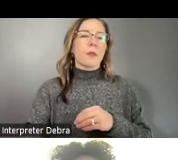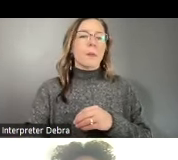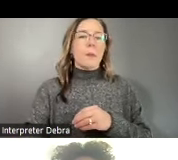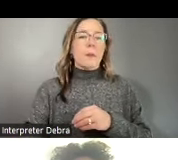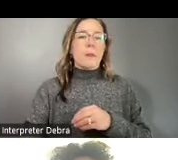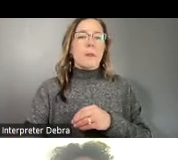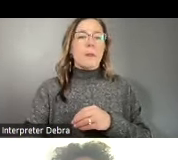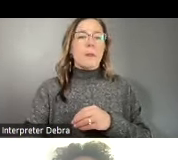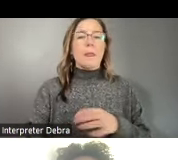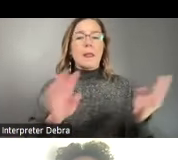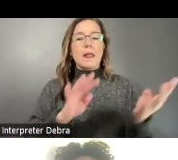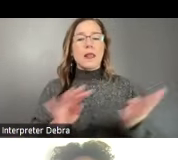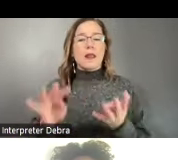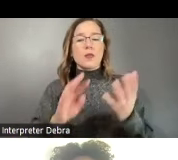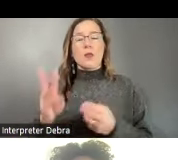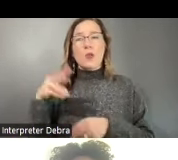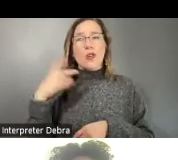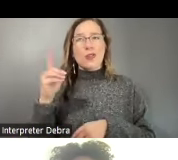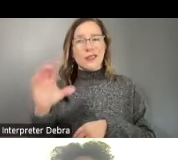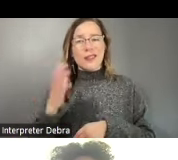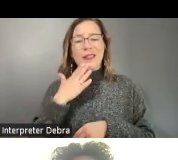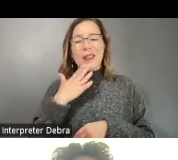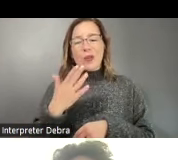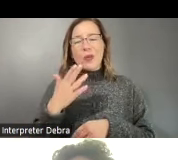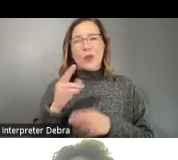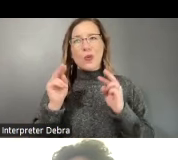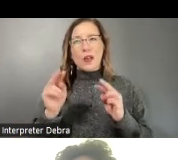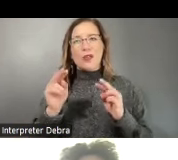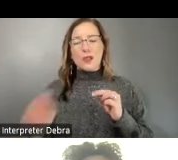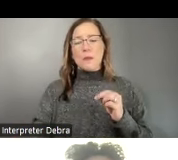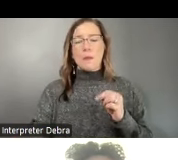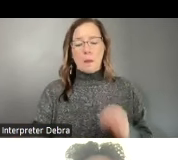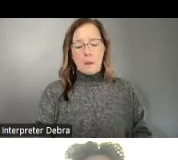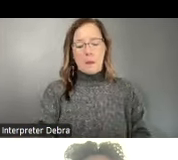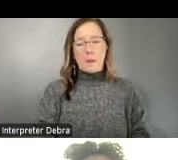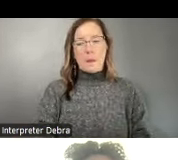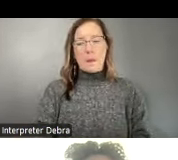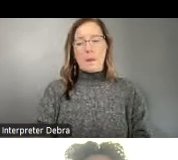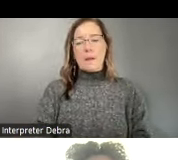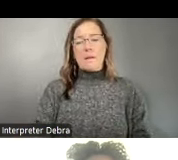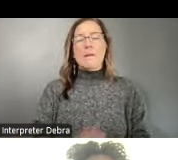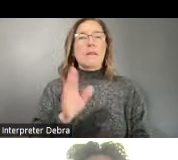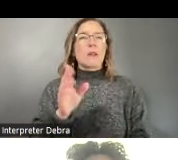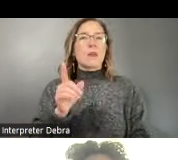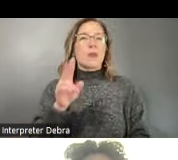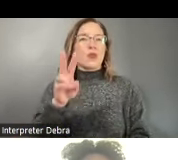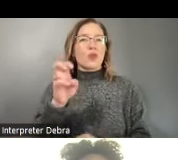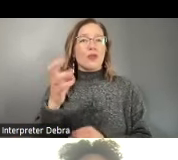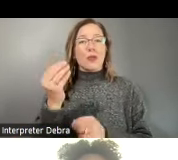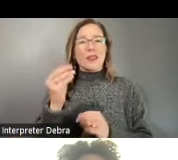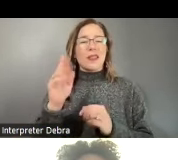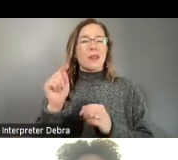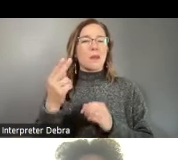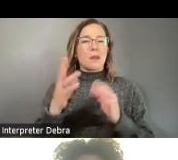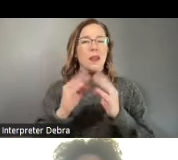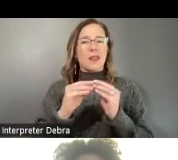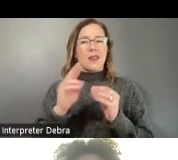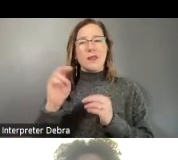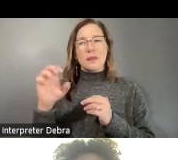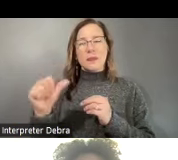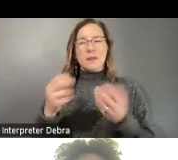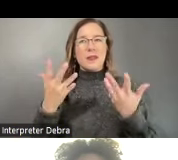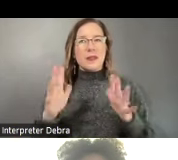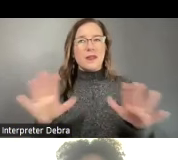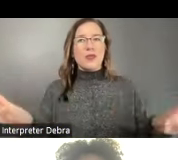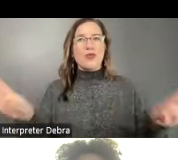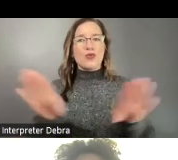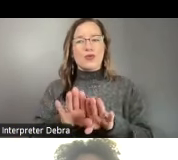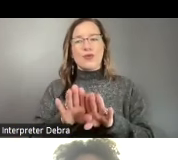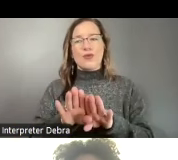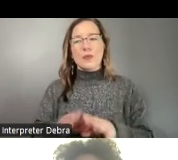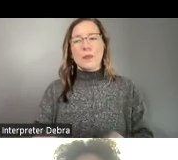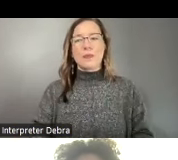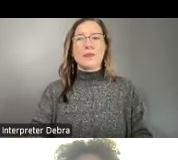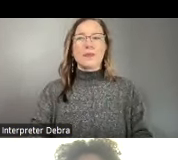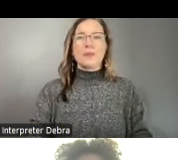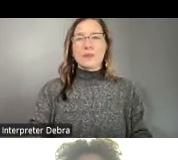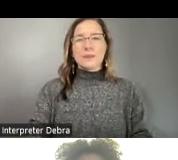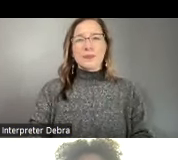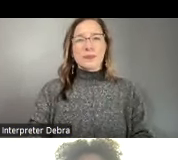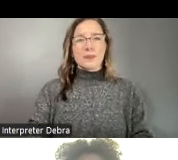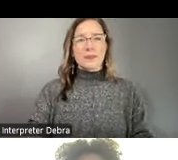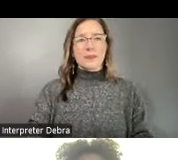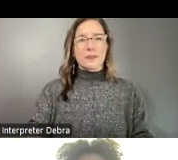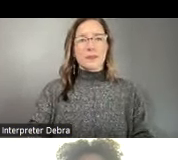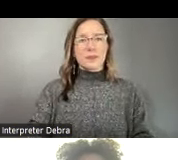DC. Thank you for tuning in. The 214th meeting of the National Council on the Arts is now adjourned.